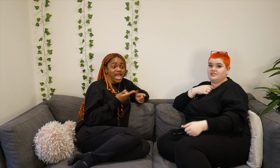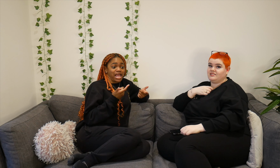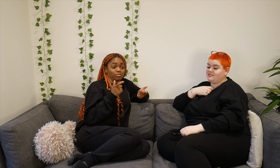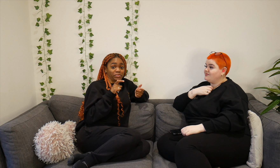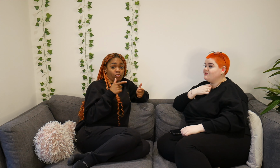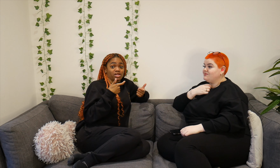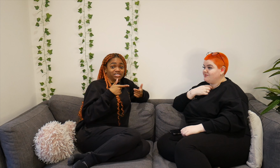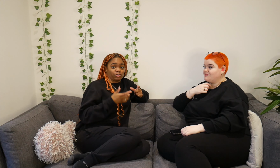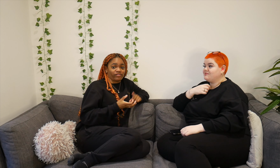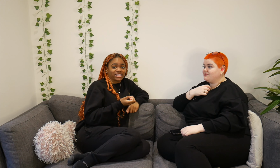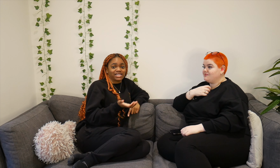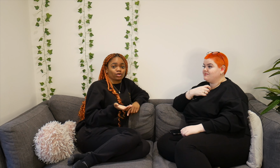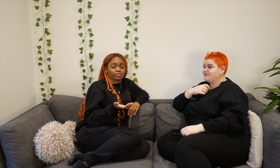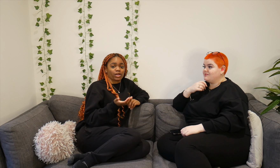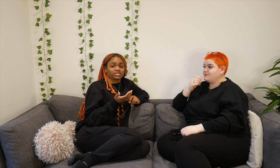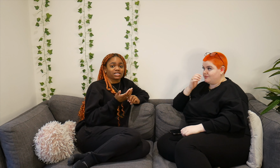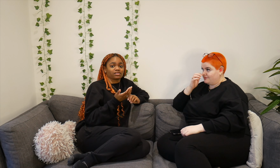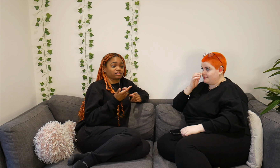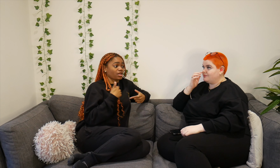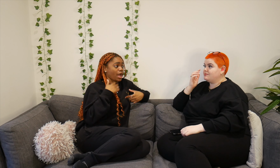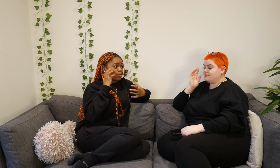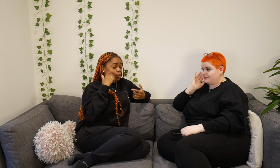until this year (yeah) and people are still finding out about it.